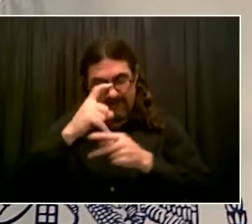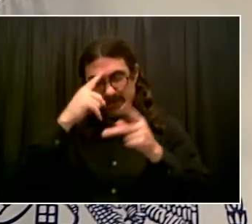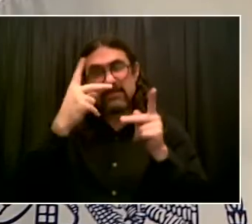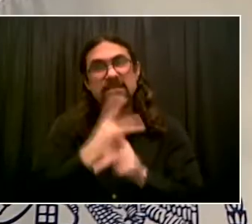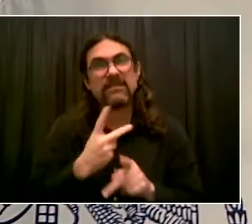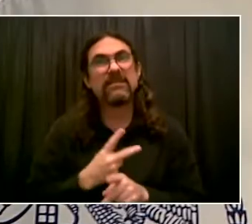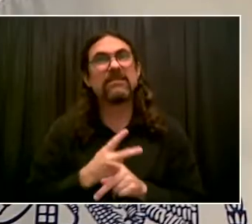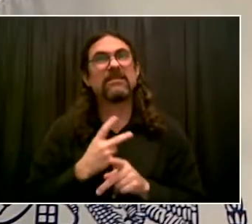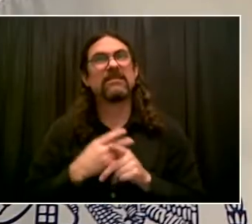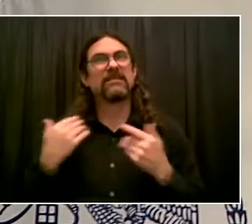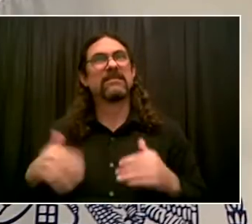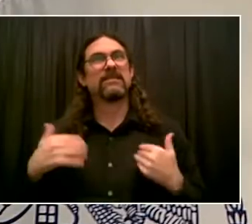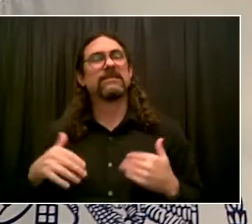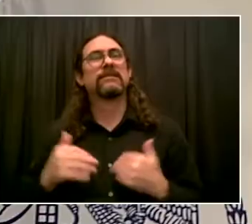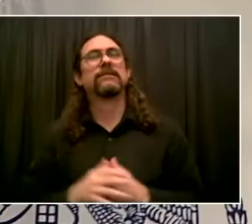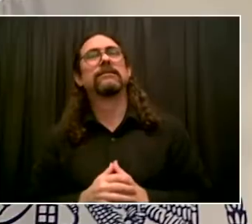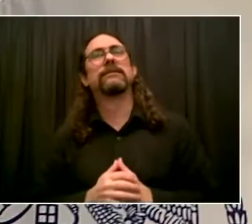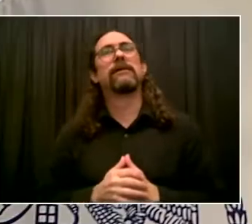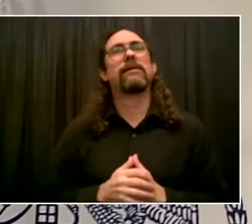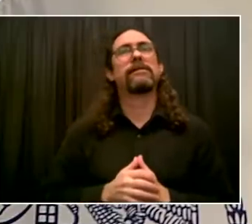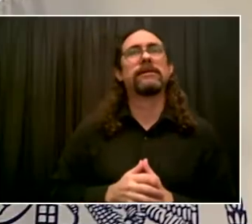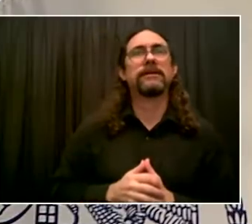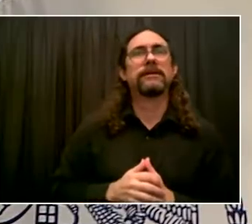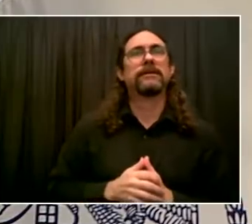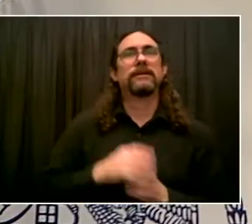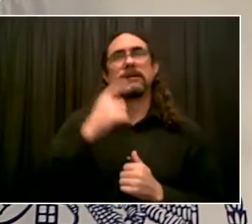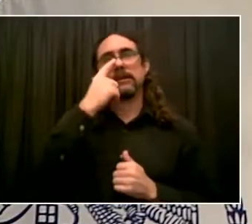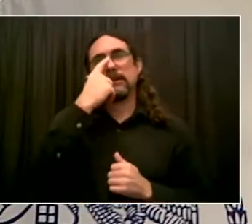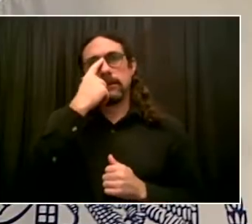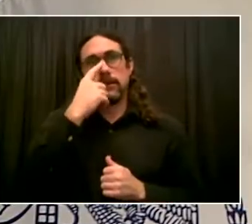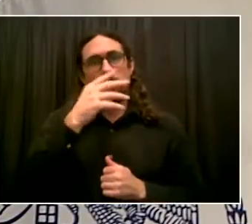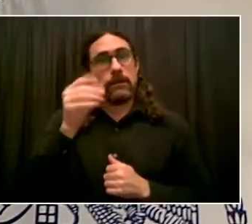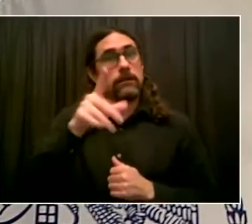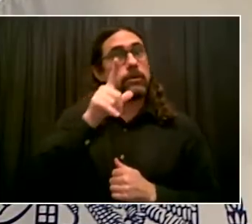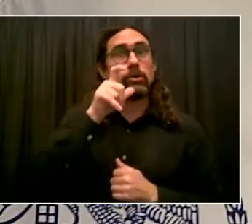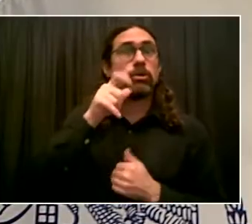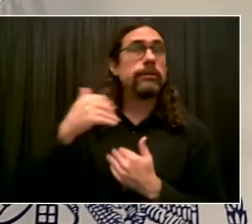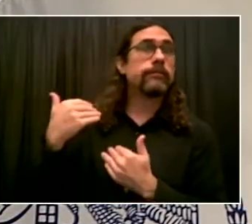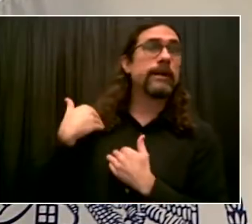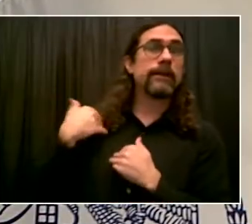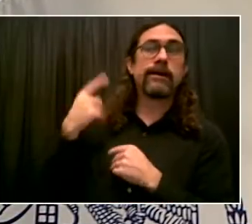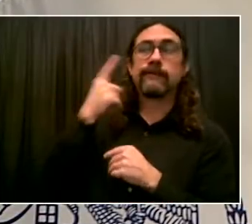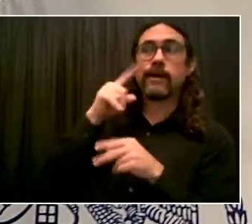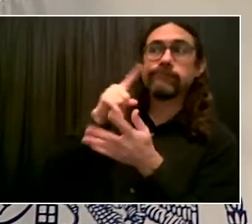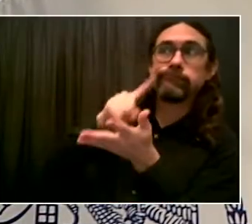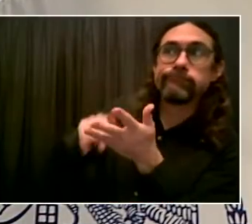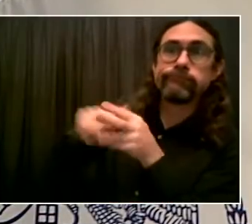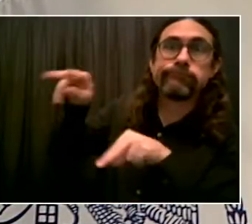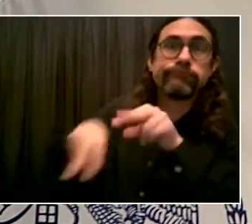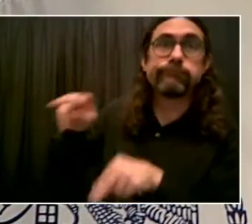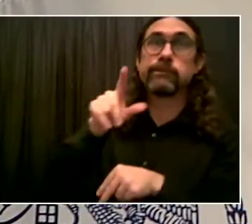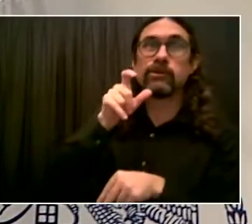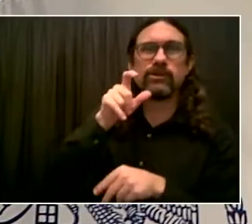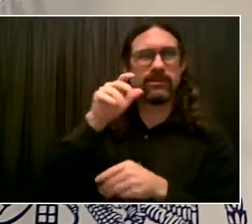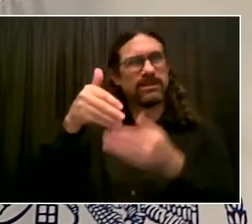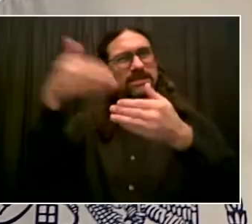A LIMITED AMOUNT OF TMEI BETWEEN NOW AND THE 15th ABOUT NINE DAYS. ENFORCEMENT WILL REALLY HAPPEN